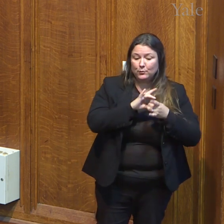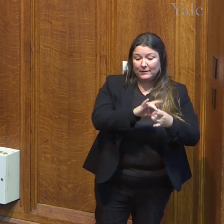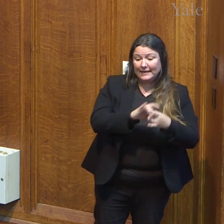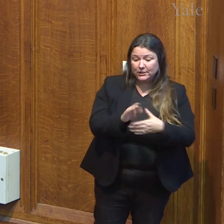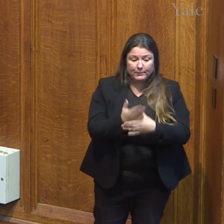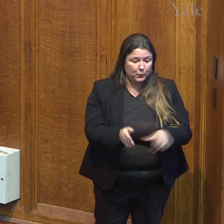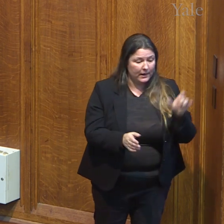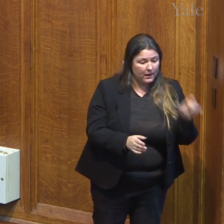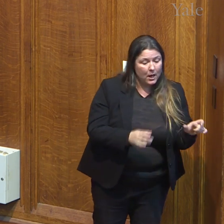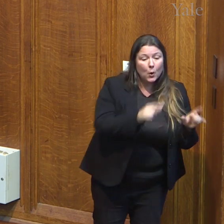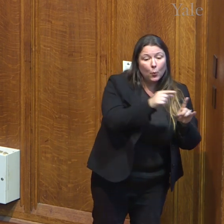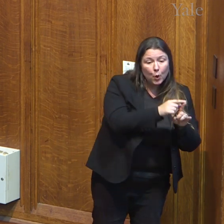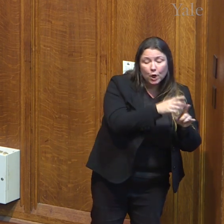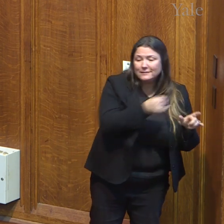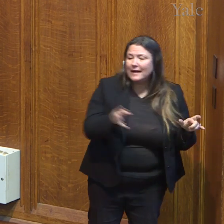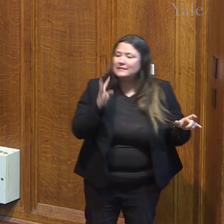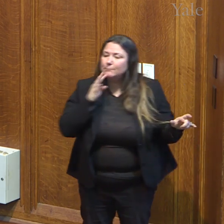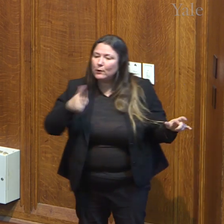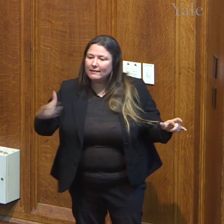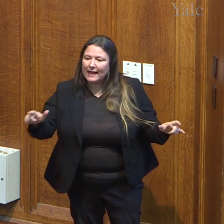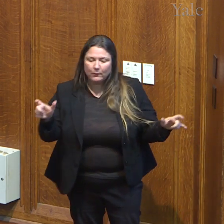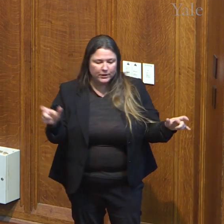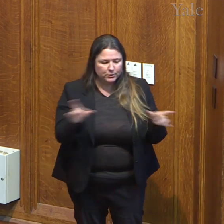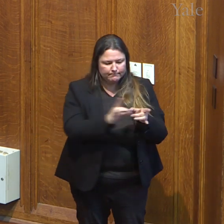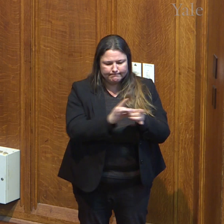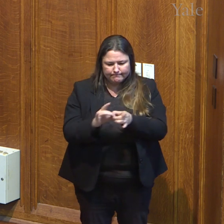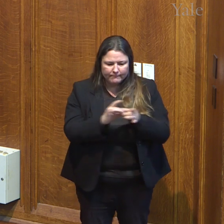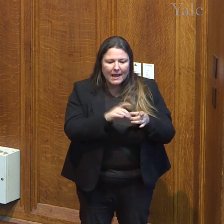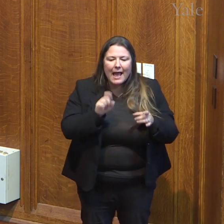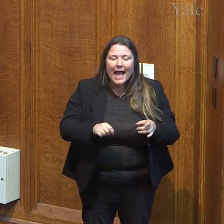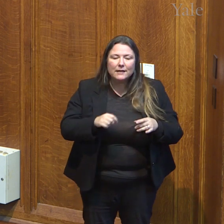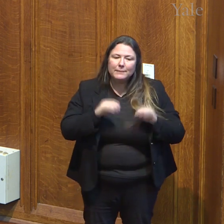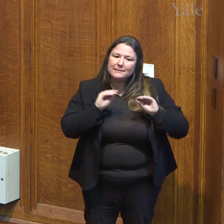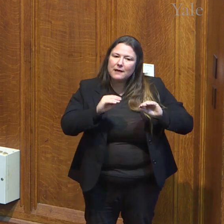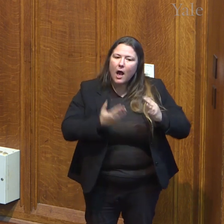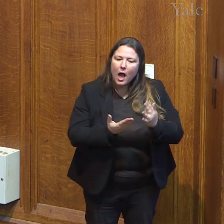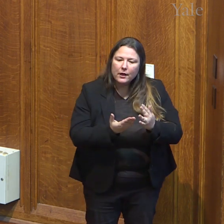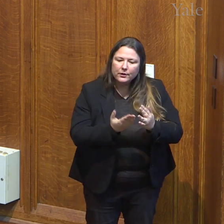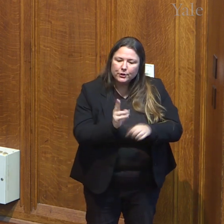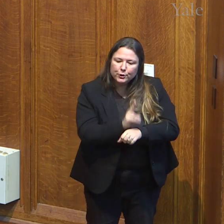and our spoken languages had to be taught through the median of Sign Language.